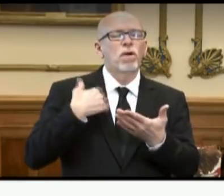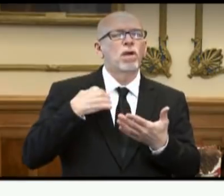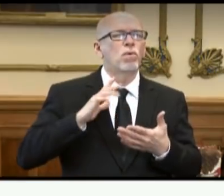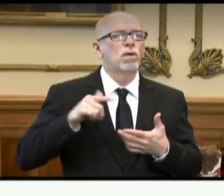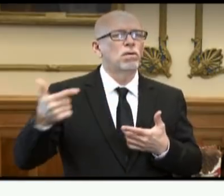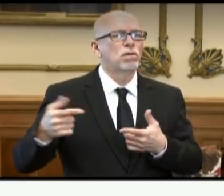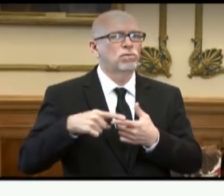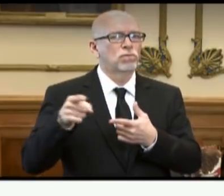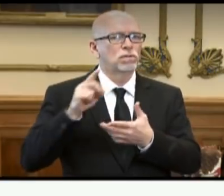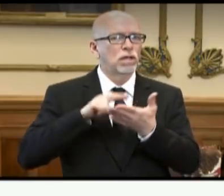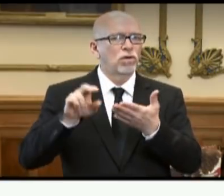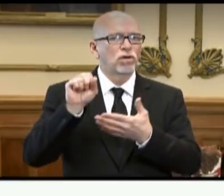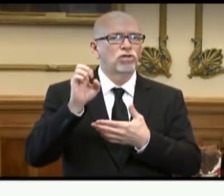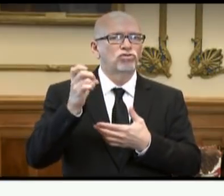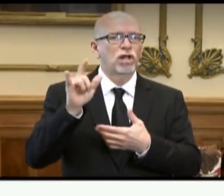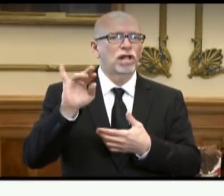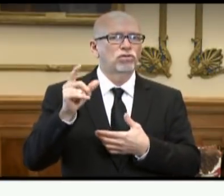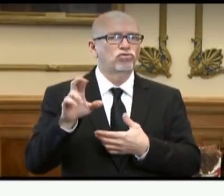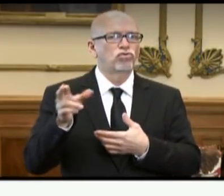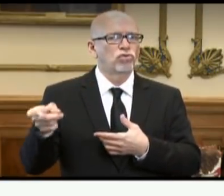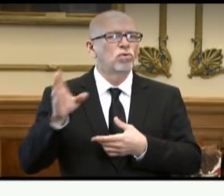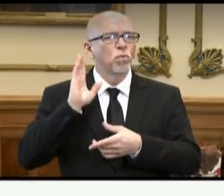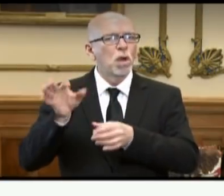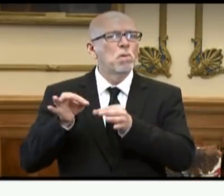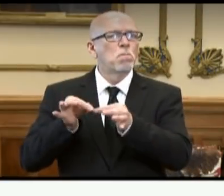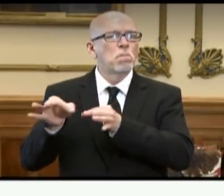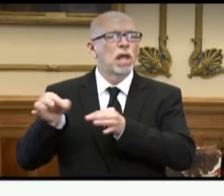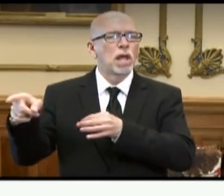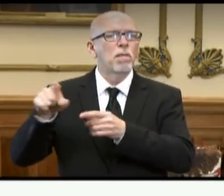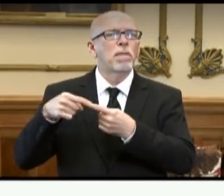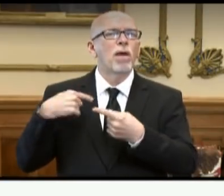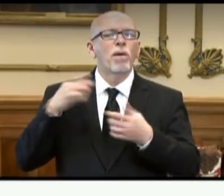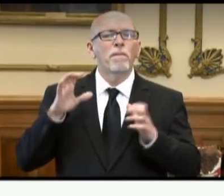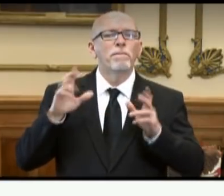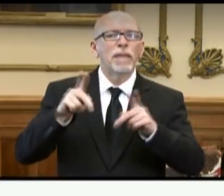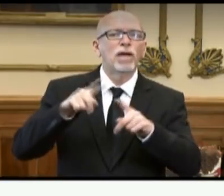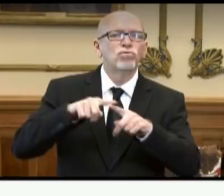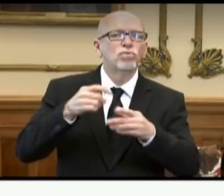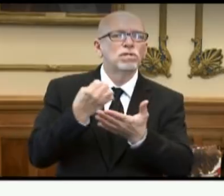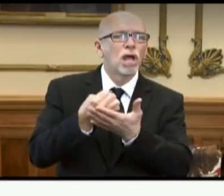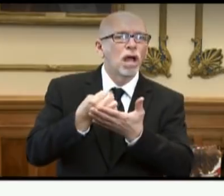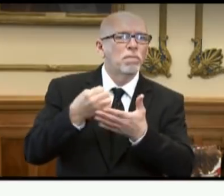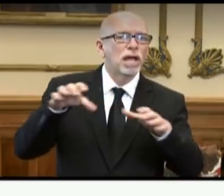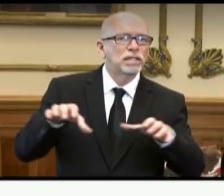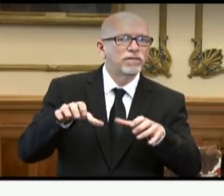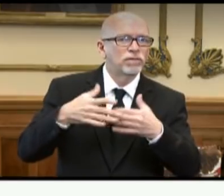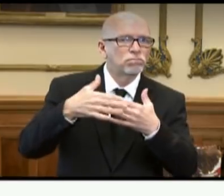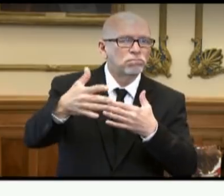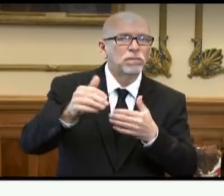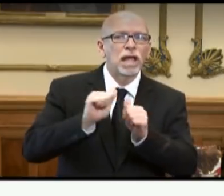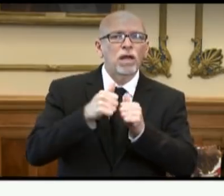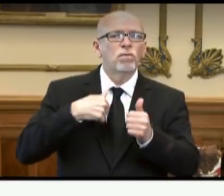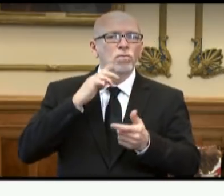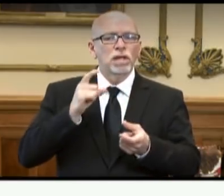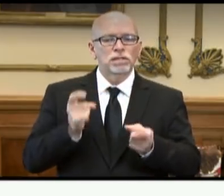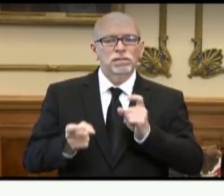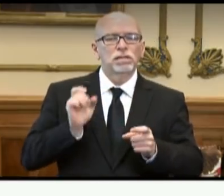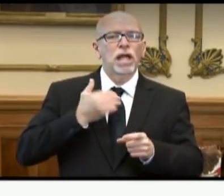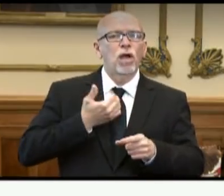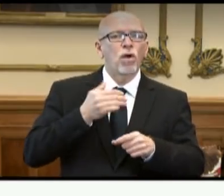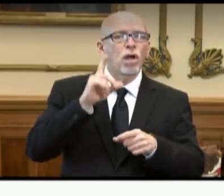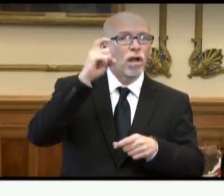ASSISTANCE COMING TO THE STATES.